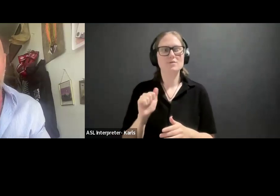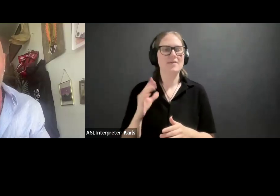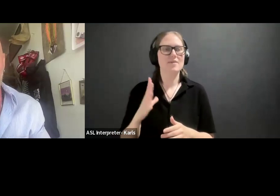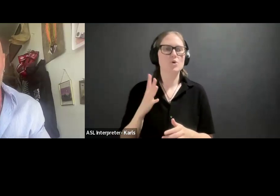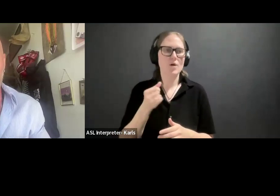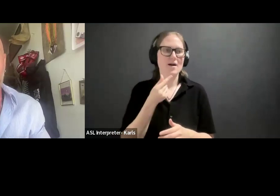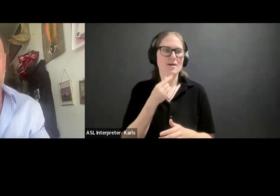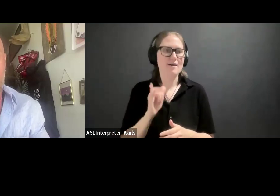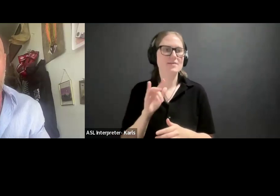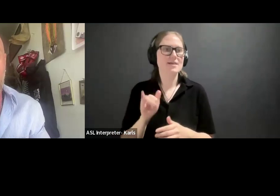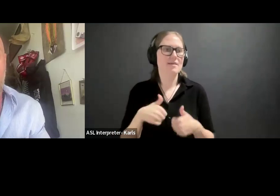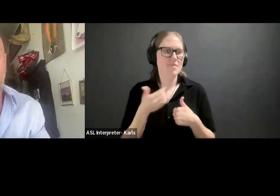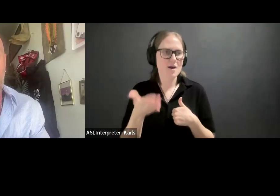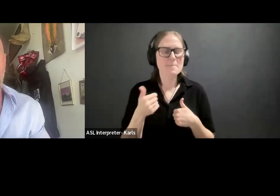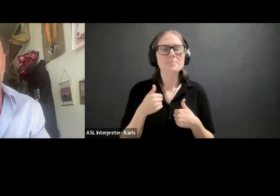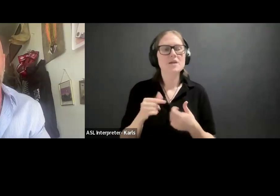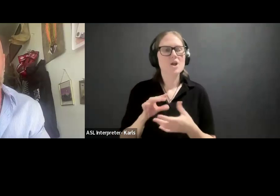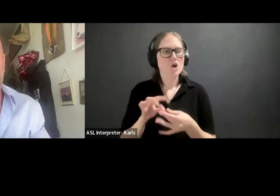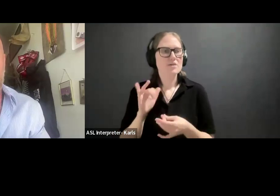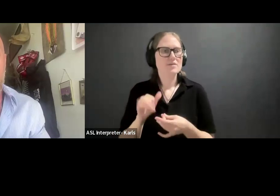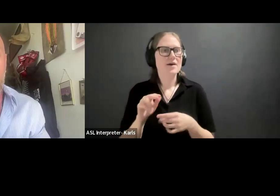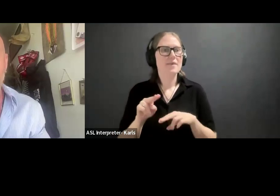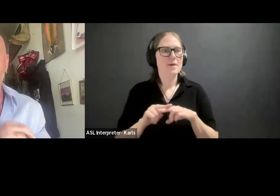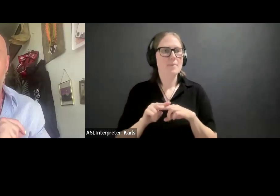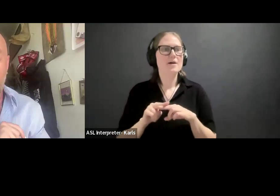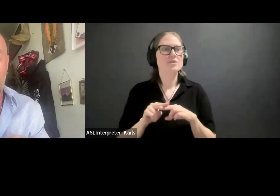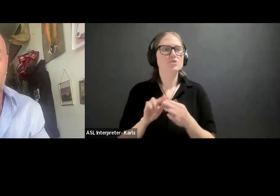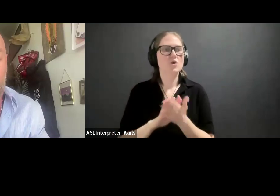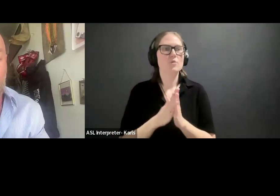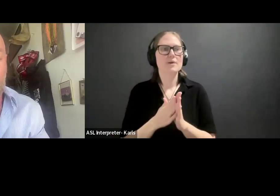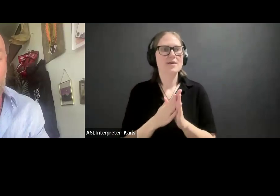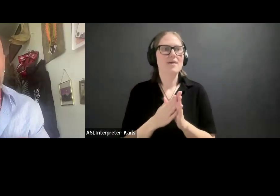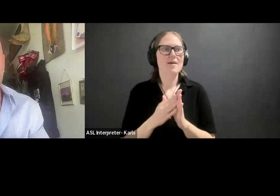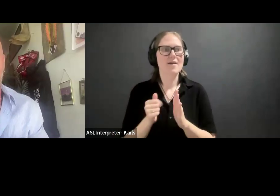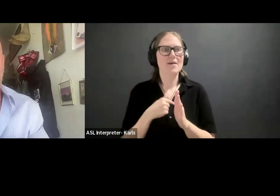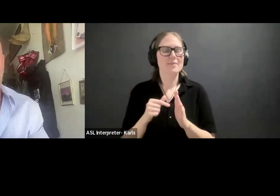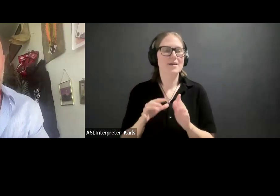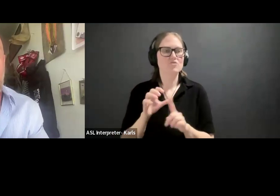I argue that the metro became a panopticon of delinquency and entrapment that also enabled the emerging